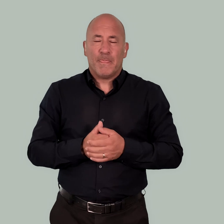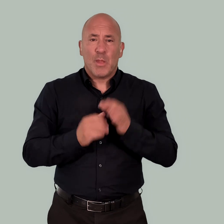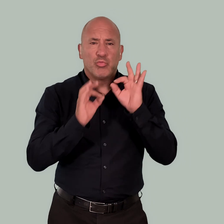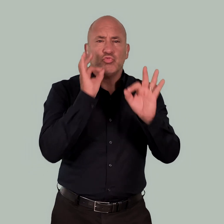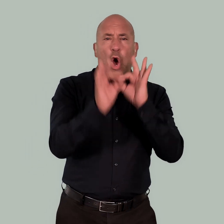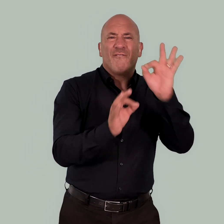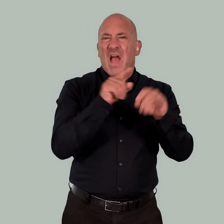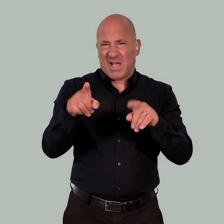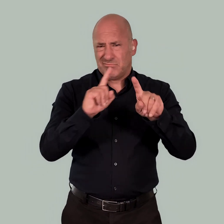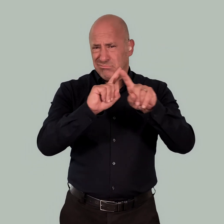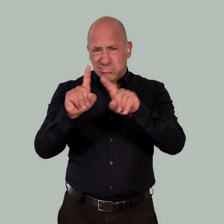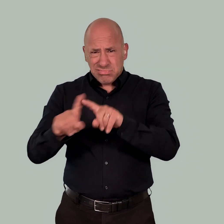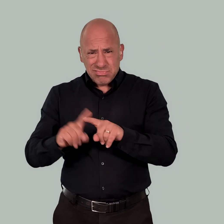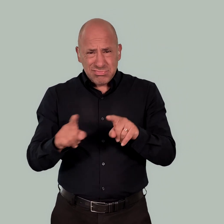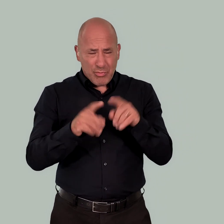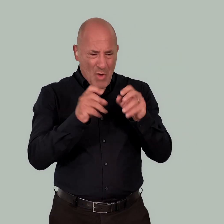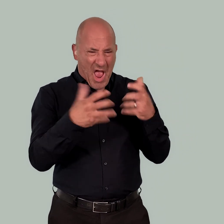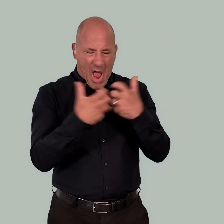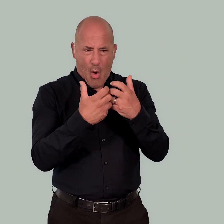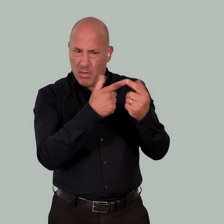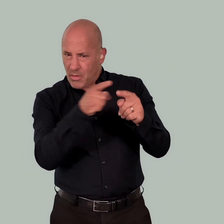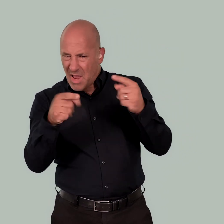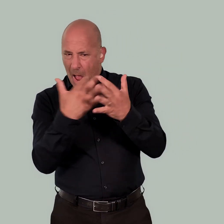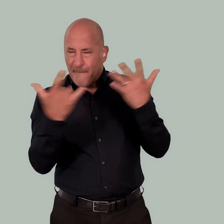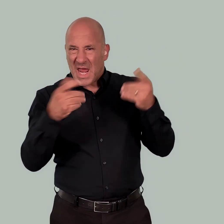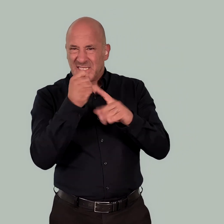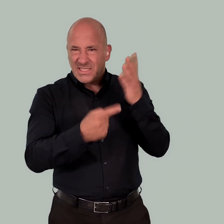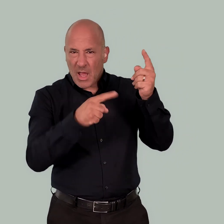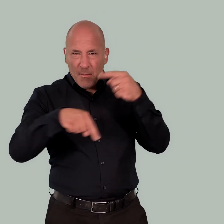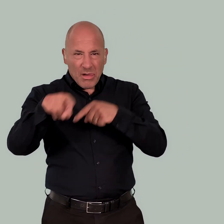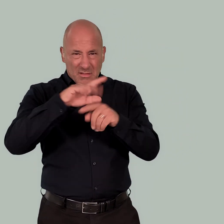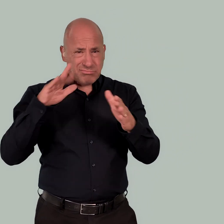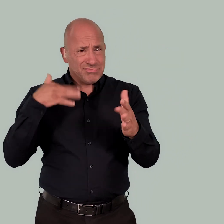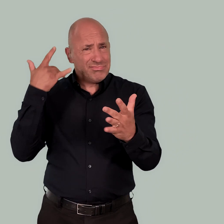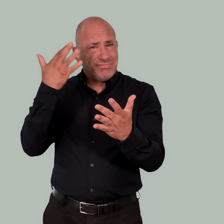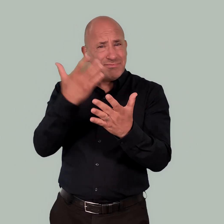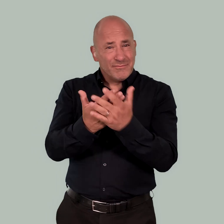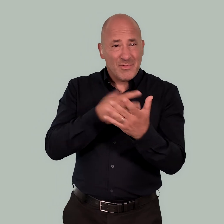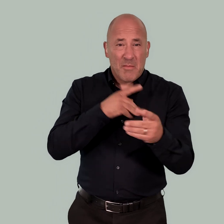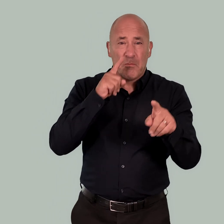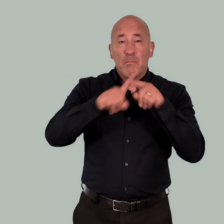The different surveys have had various approaches to measuring disability over time,